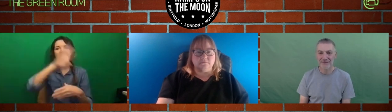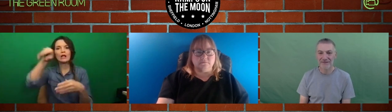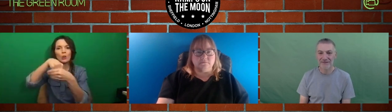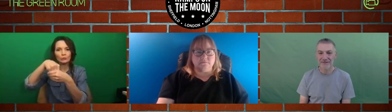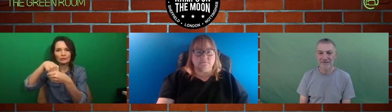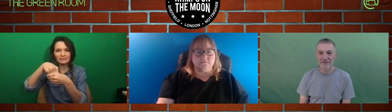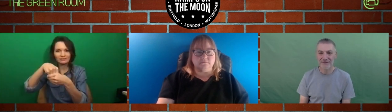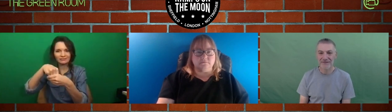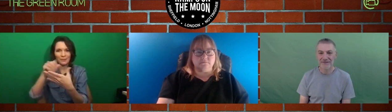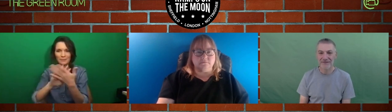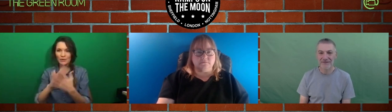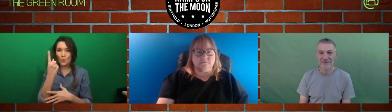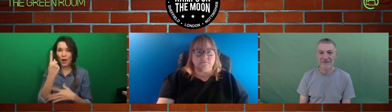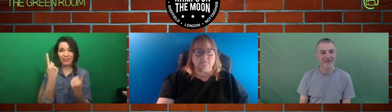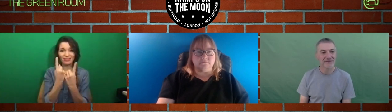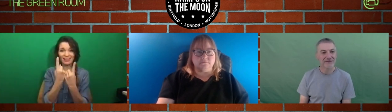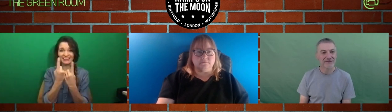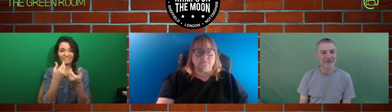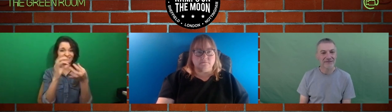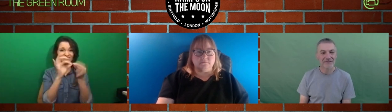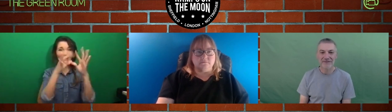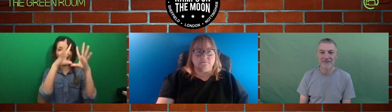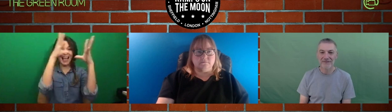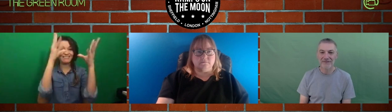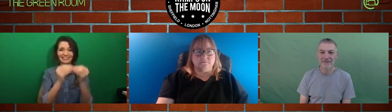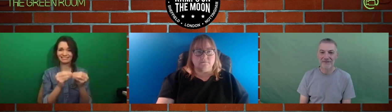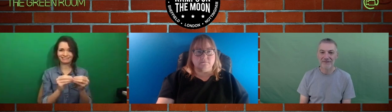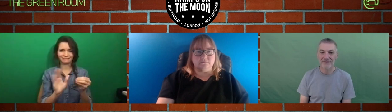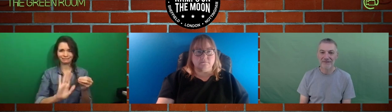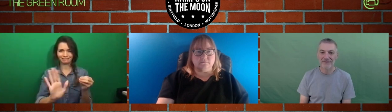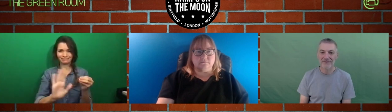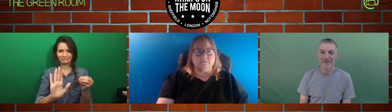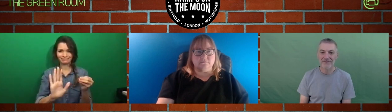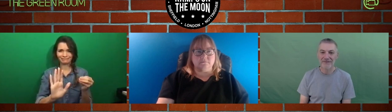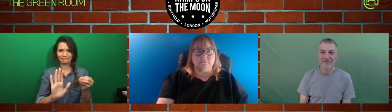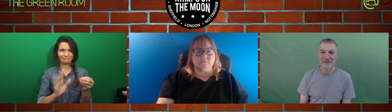every single person is an individual